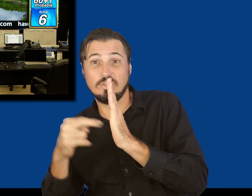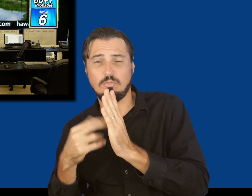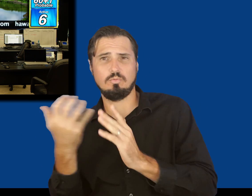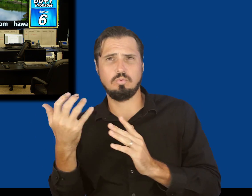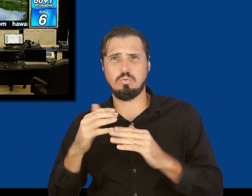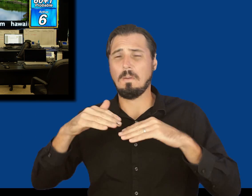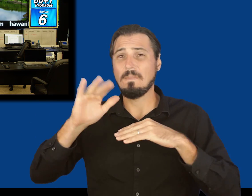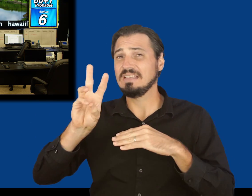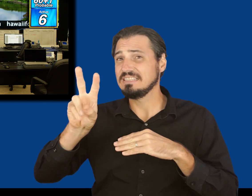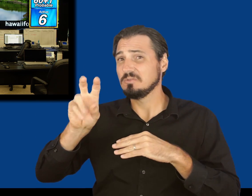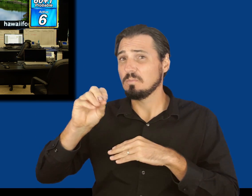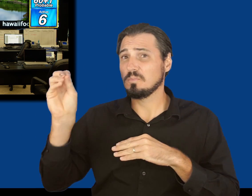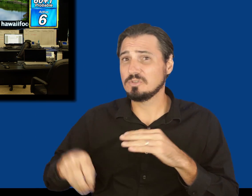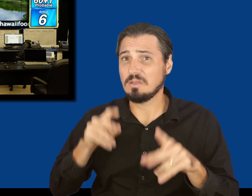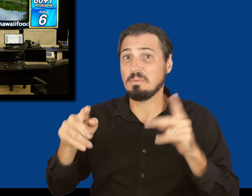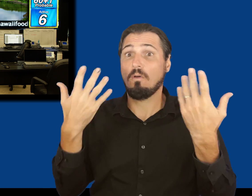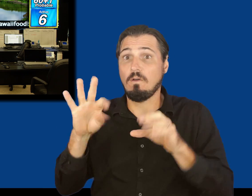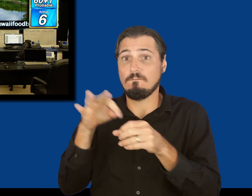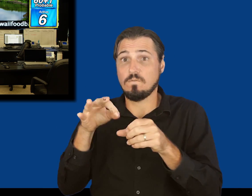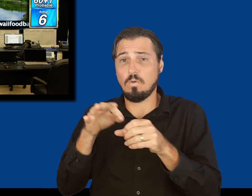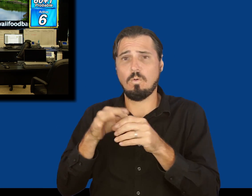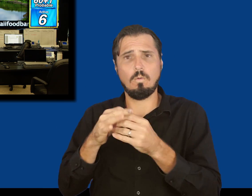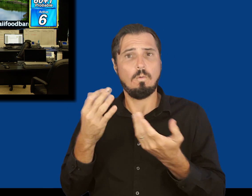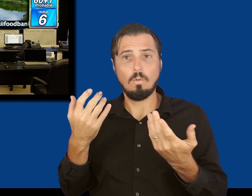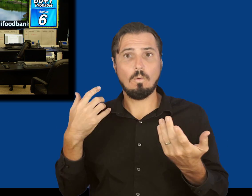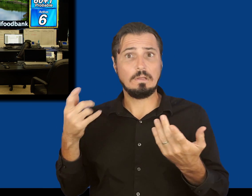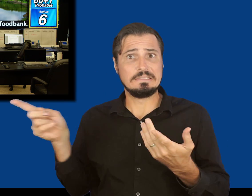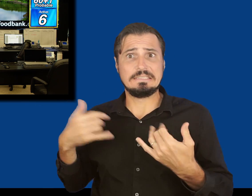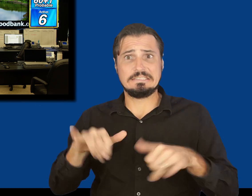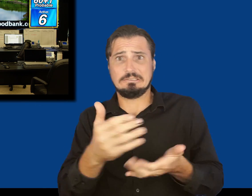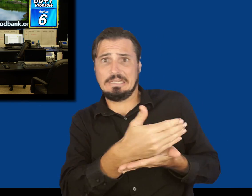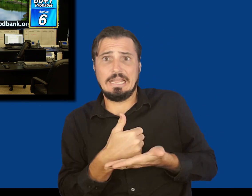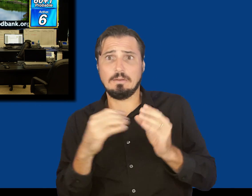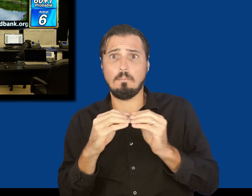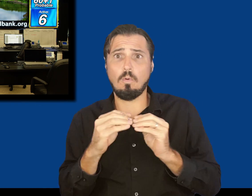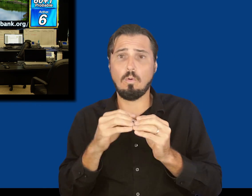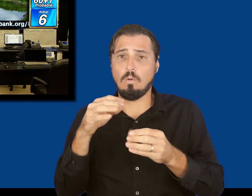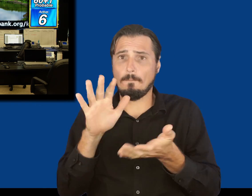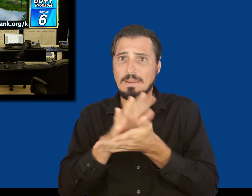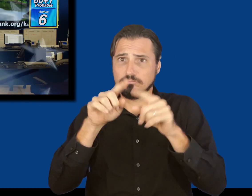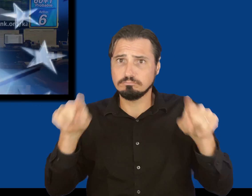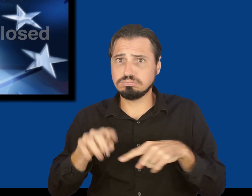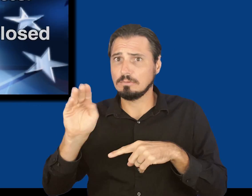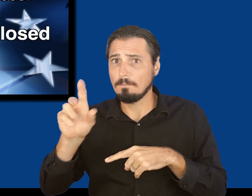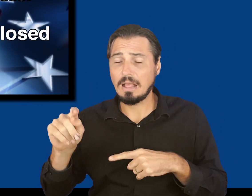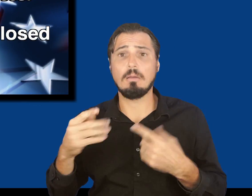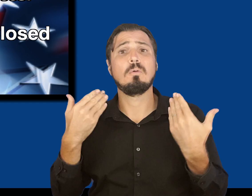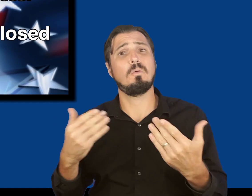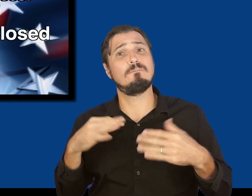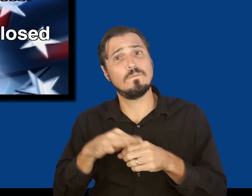That's more than 62% and Ballots are still coming in please vote County offices